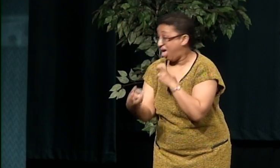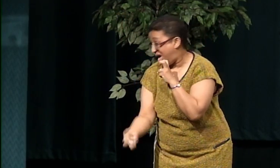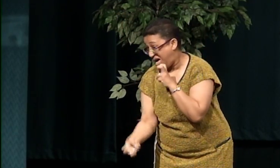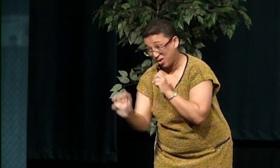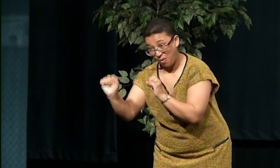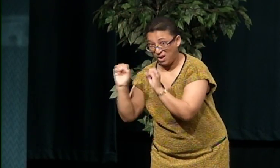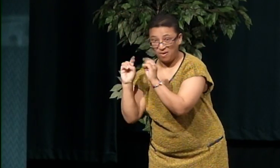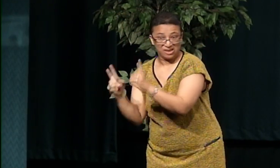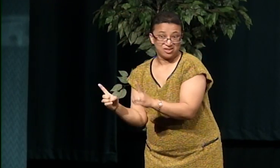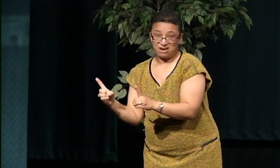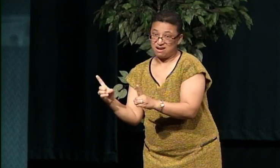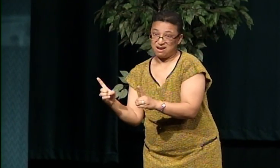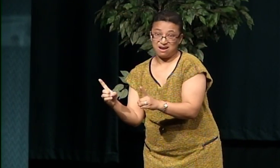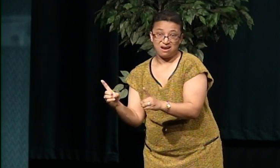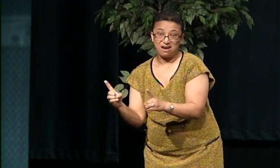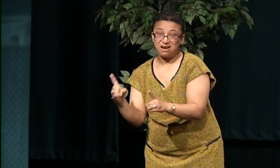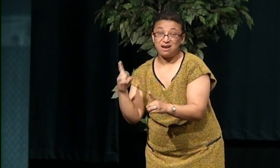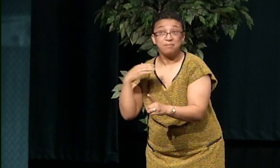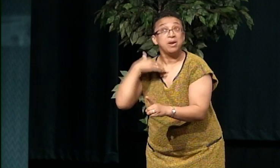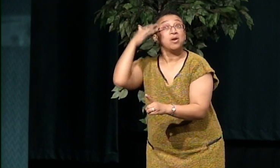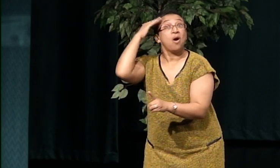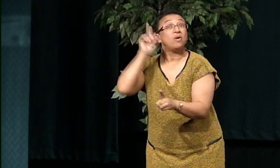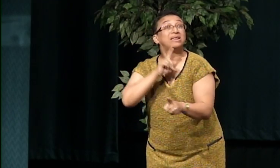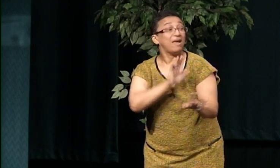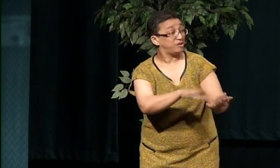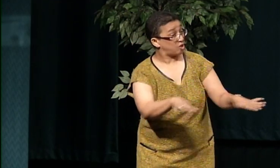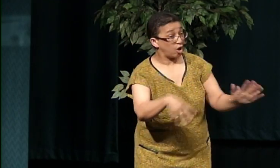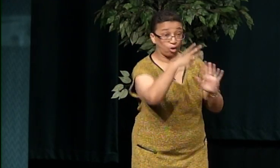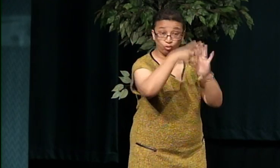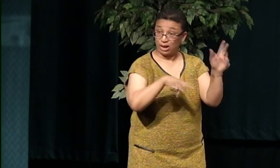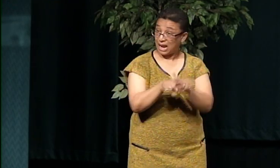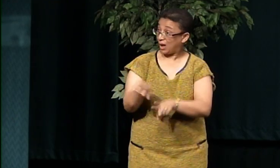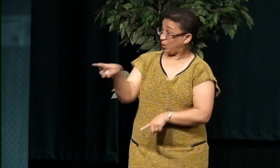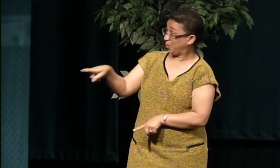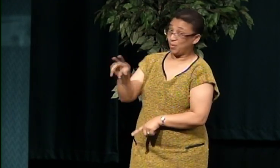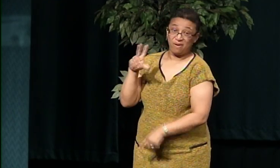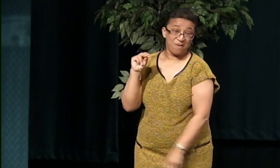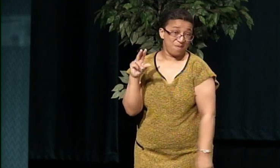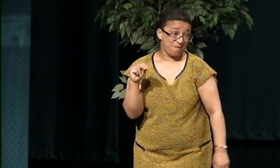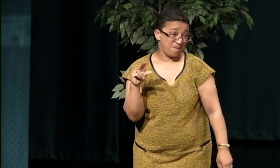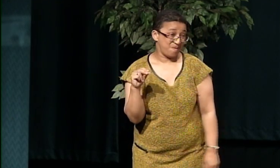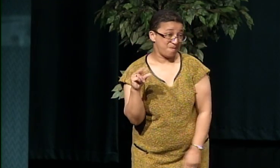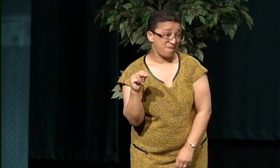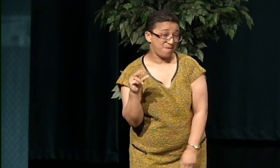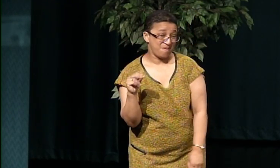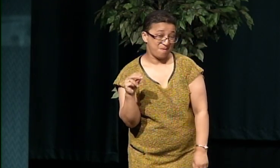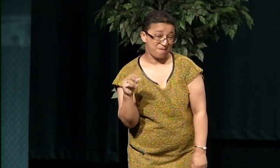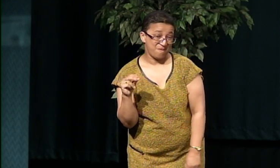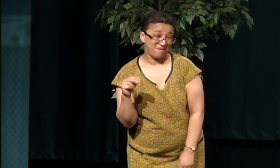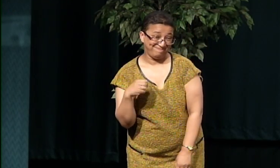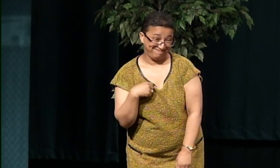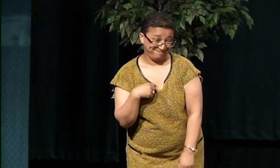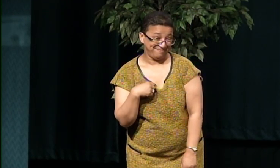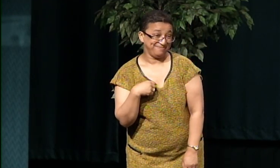for deaf children. And I know that deaf children don't read the same